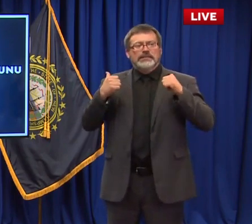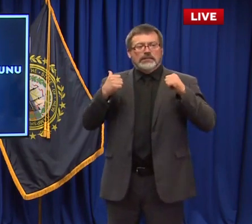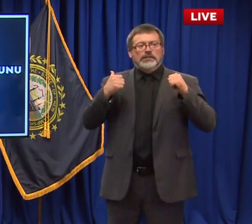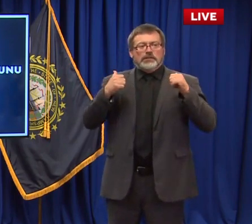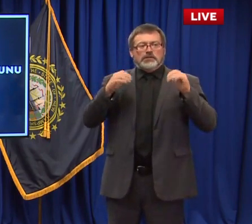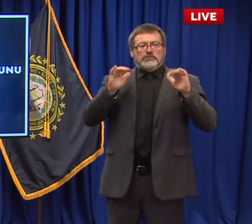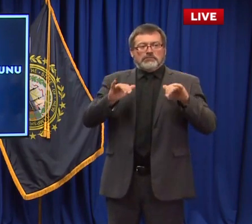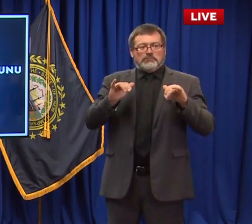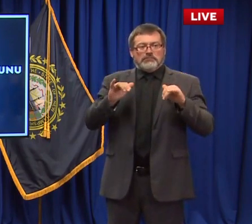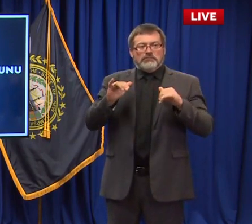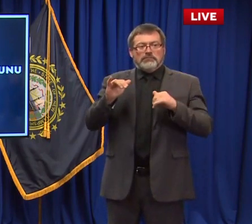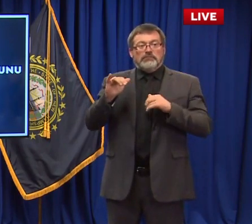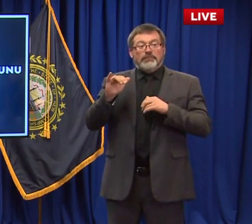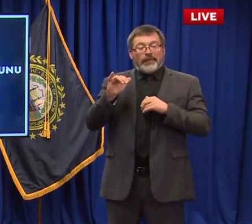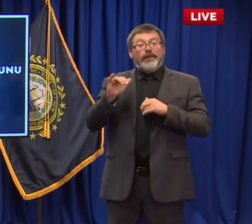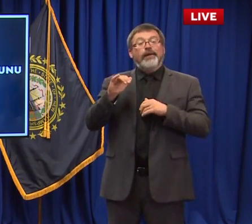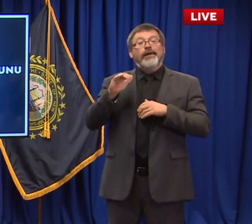CONSTANTLY MOVING IN A POSITIVE DIRECTION.